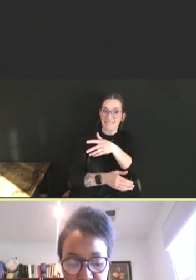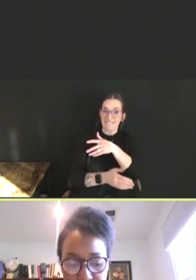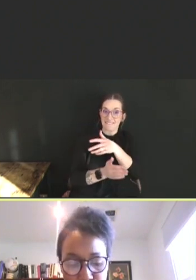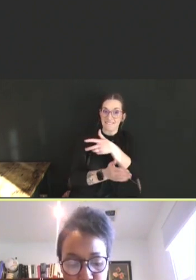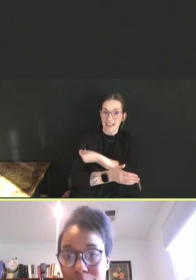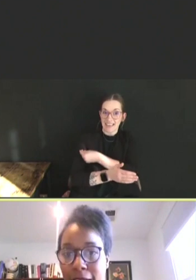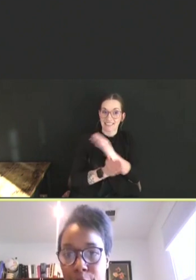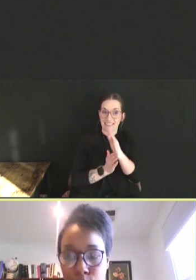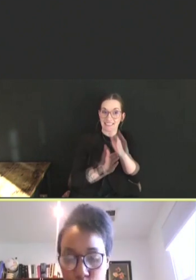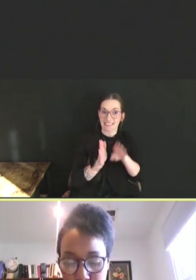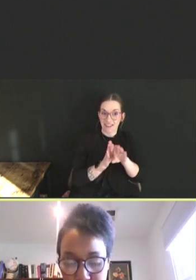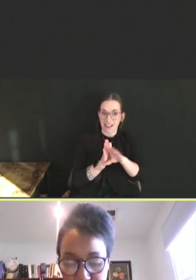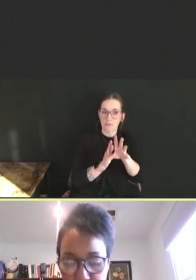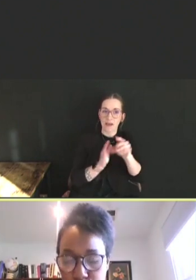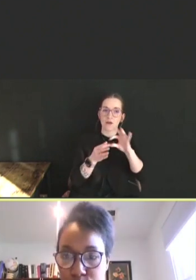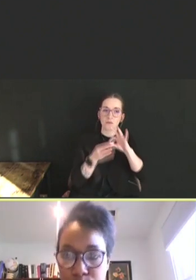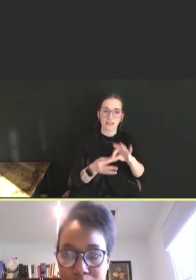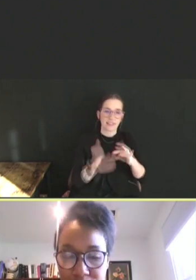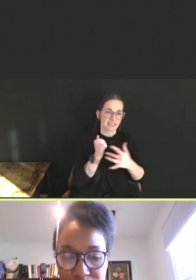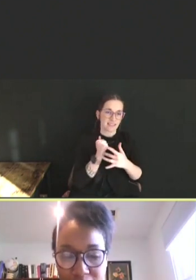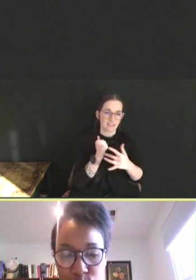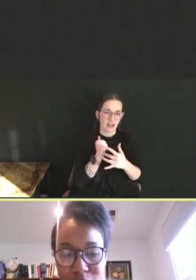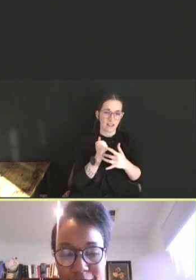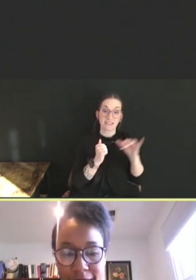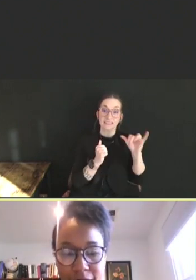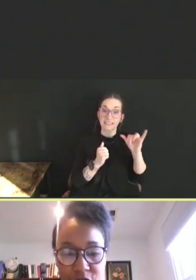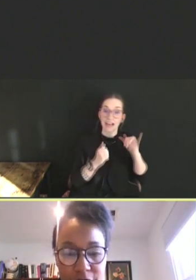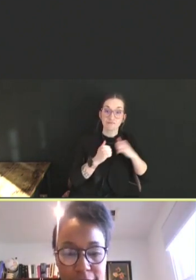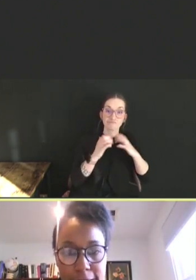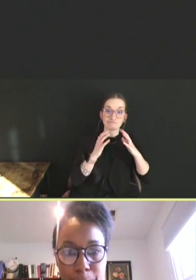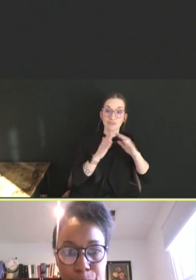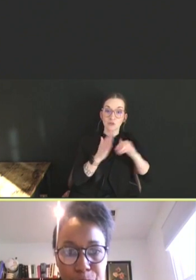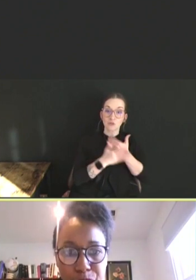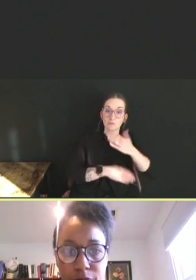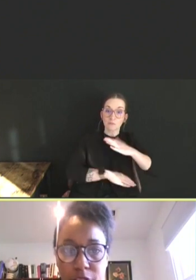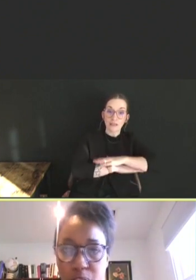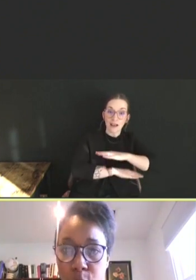of new platforms, new manufacturing technologies.